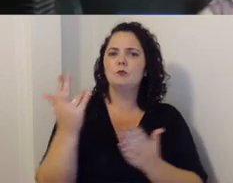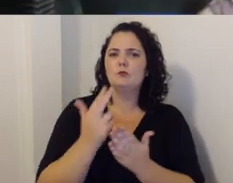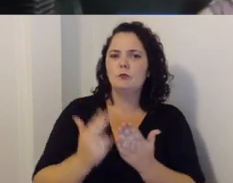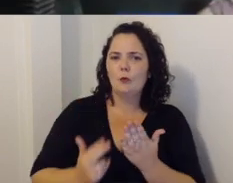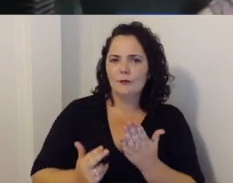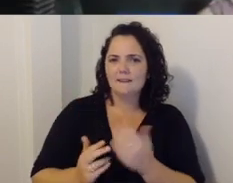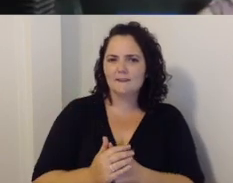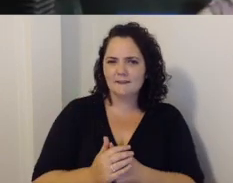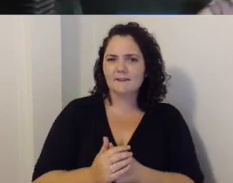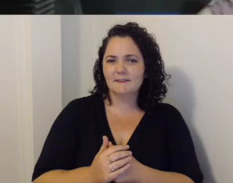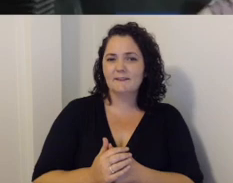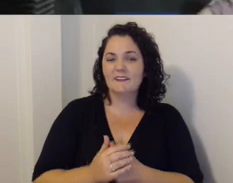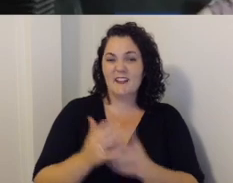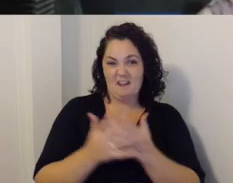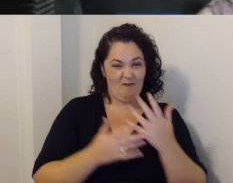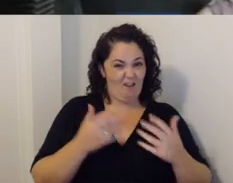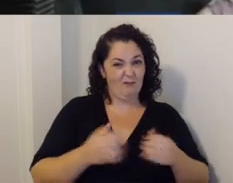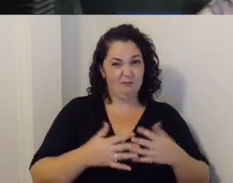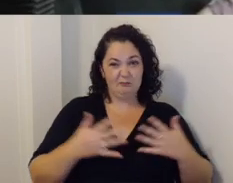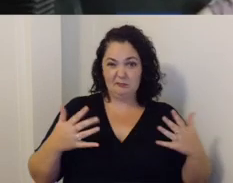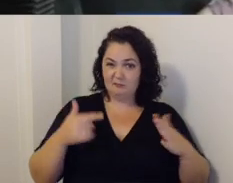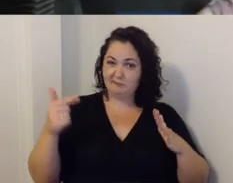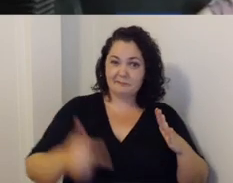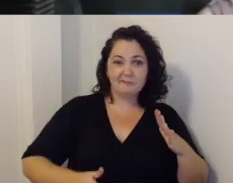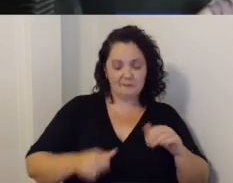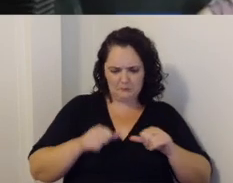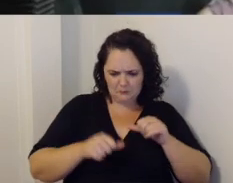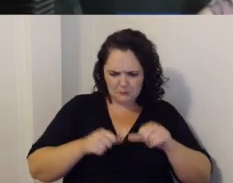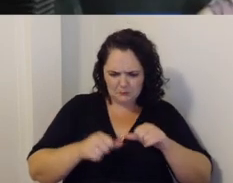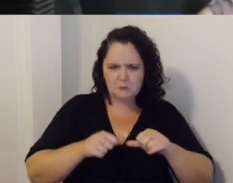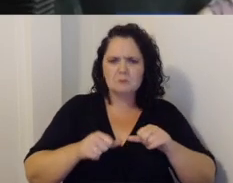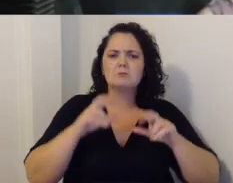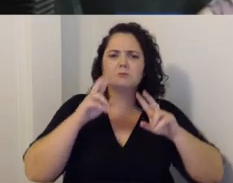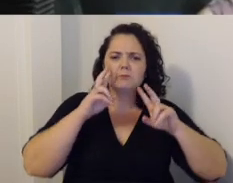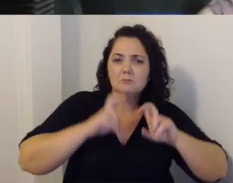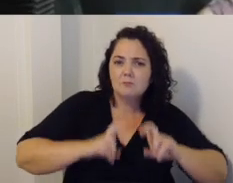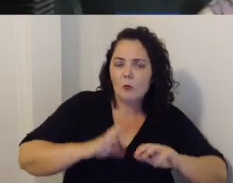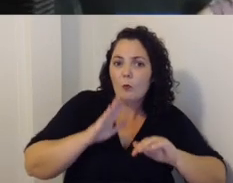was the end of a long process of studying artistic anatomy and medical anatomy, actually working from